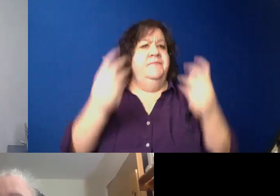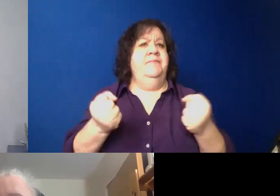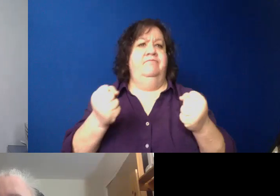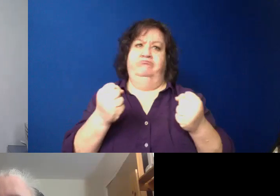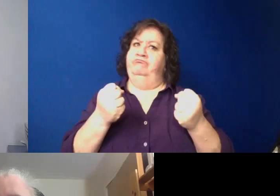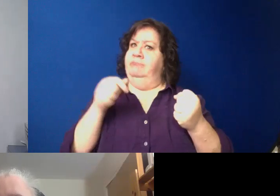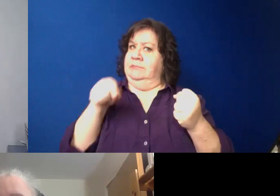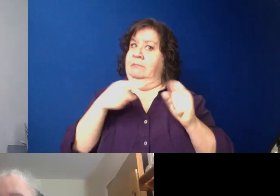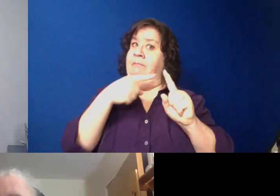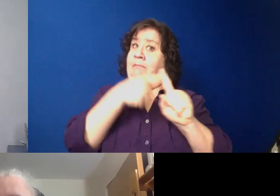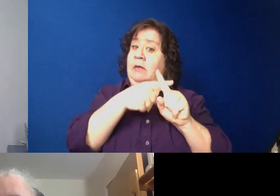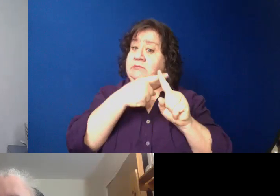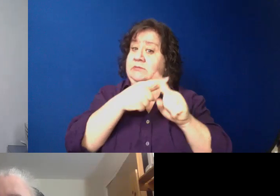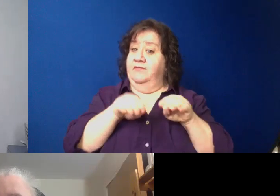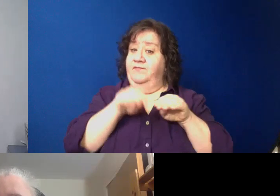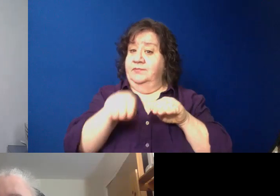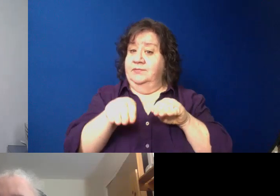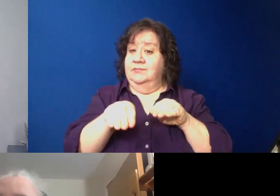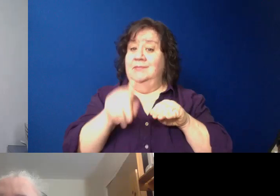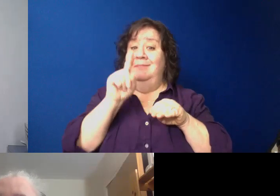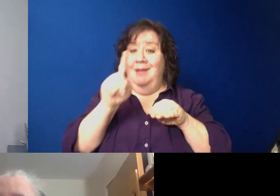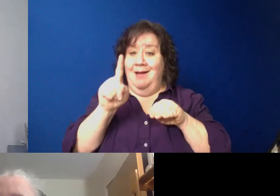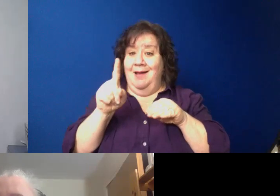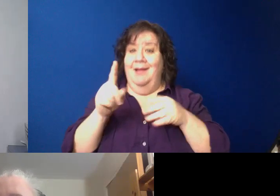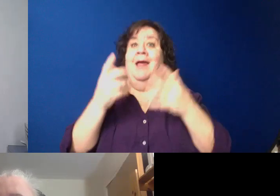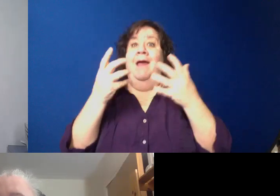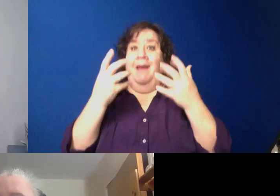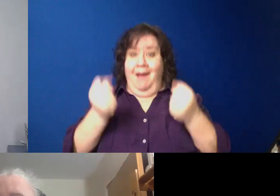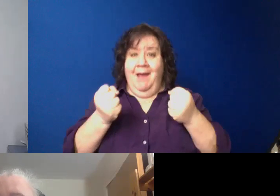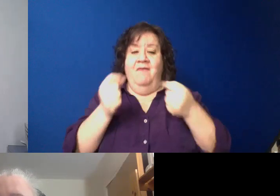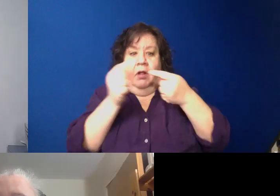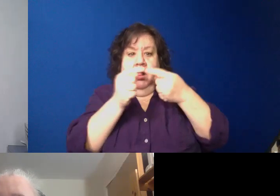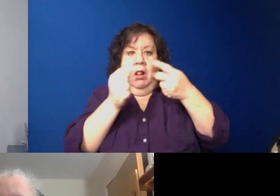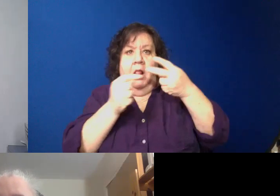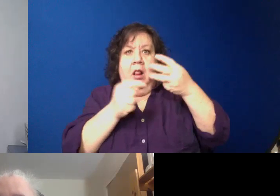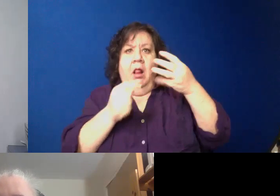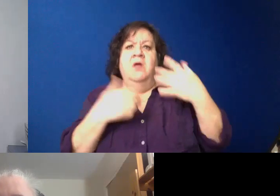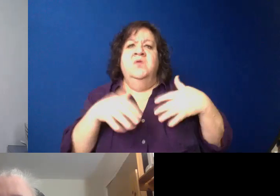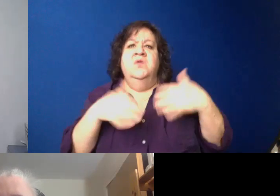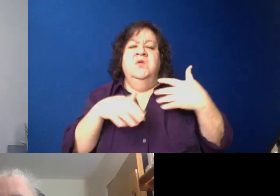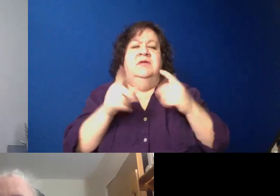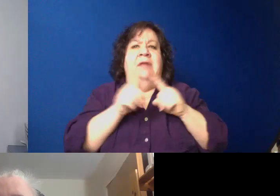of the key concepts that are used because again if you we think of it at a global level and